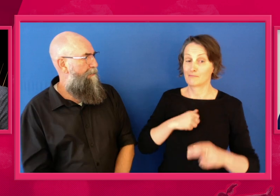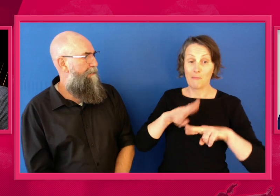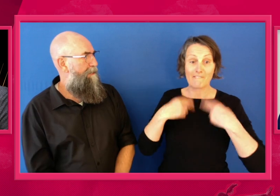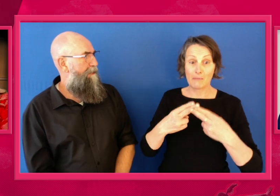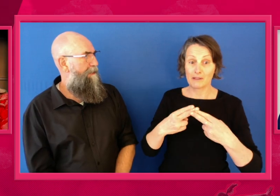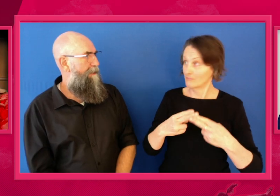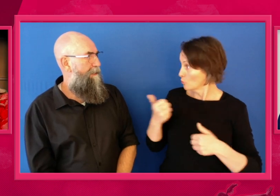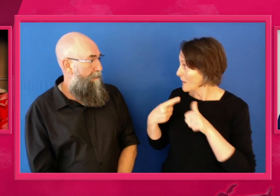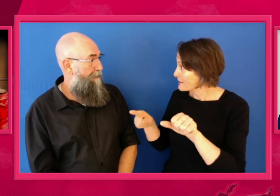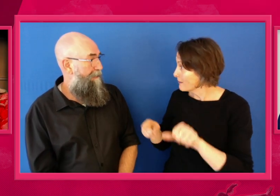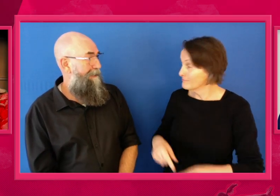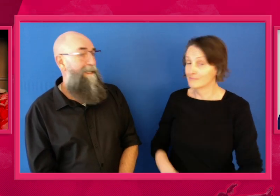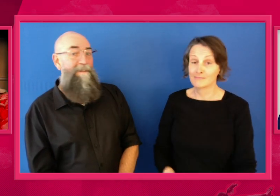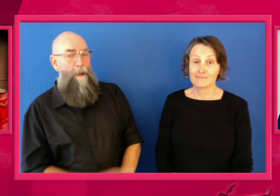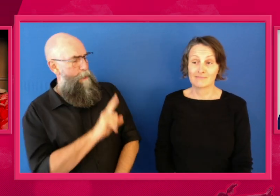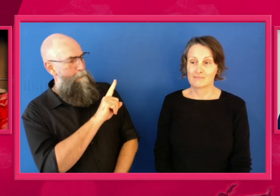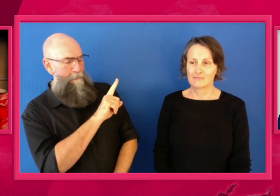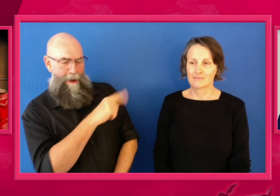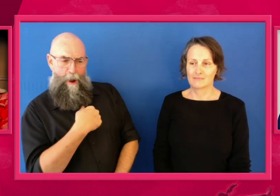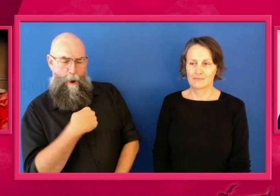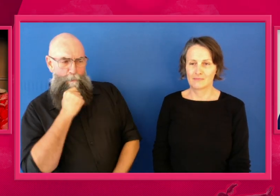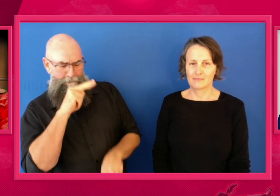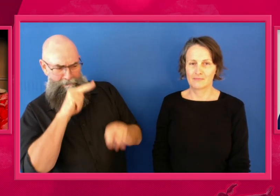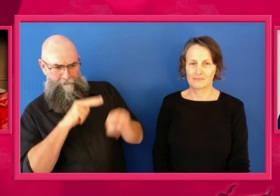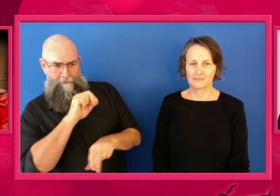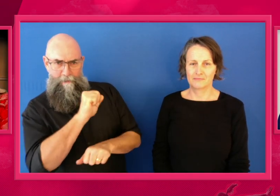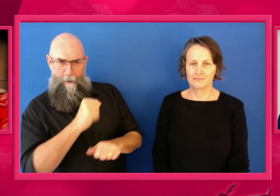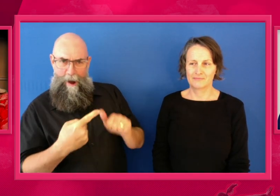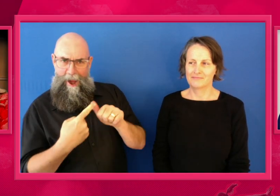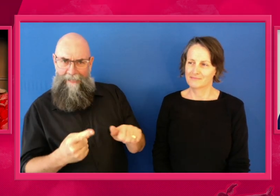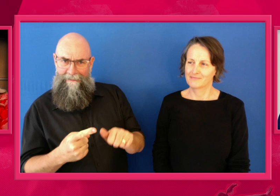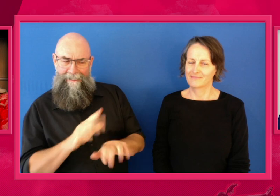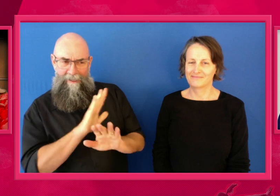Georgie Tunny: We will judge your answers, okay. We're an independent body here, all